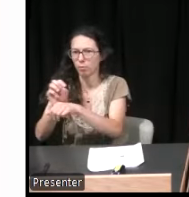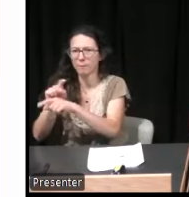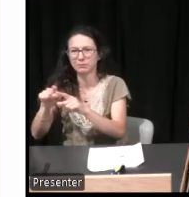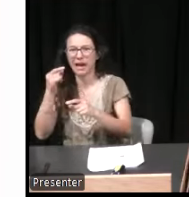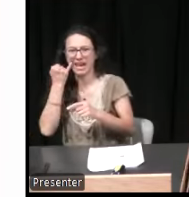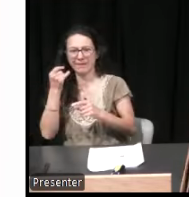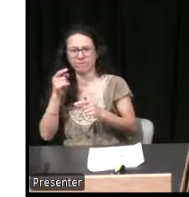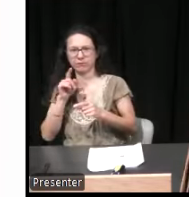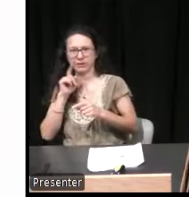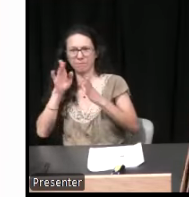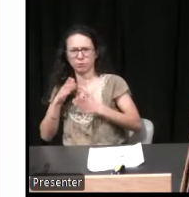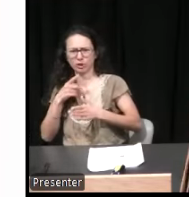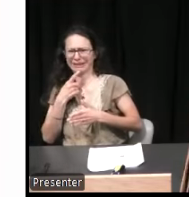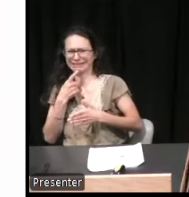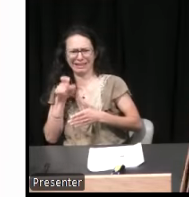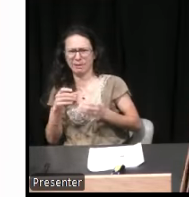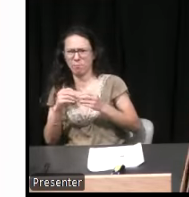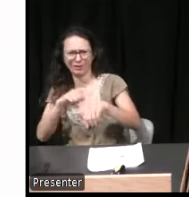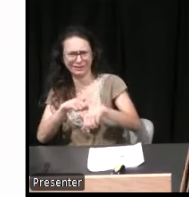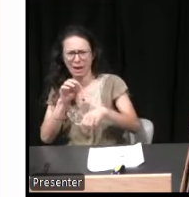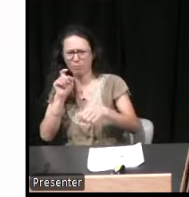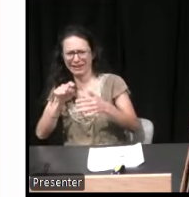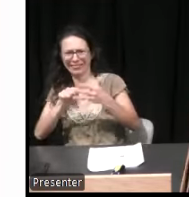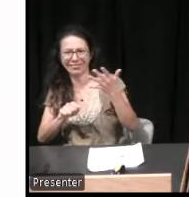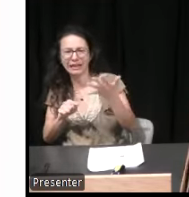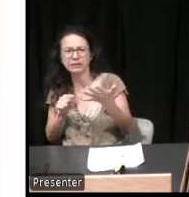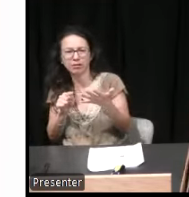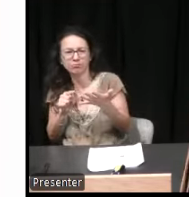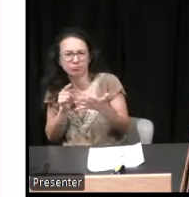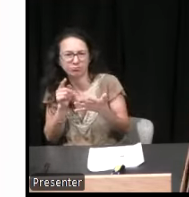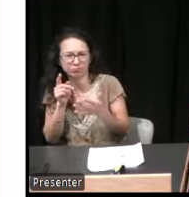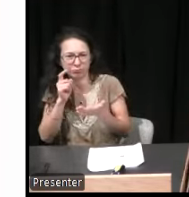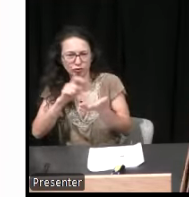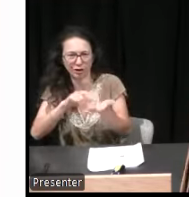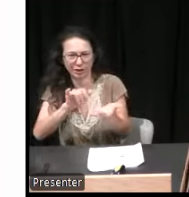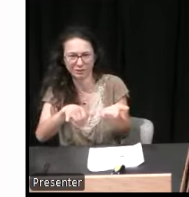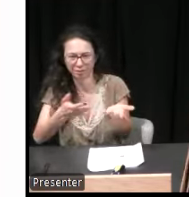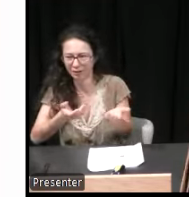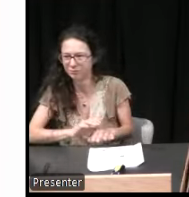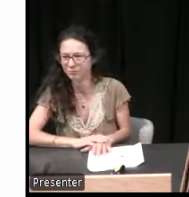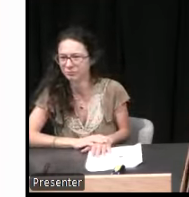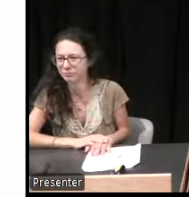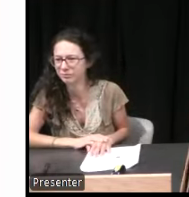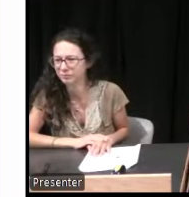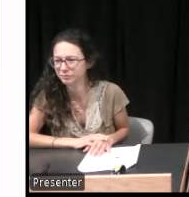background information that has to be shared and sometimes um higher-ups will say that we